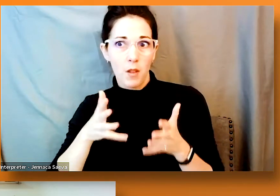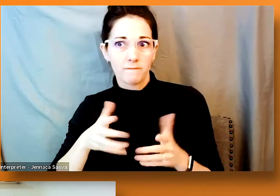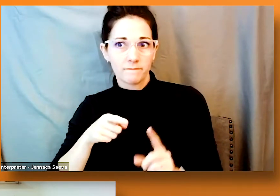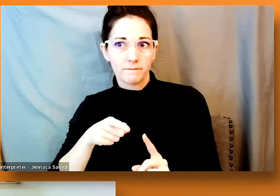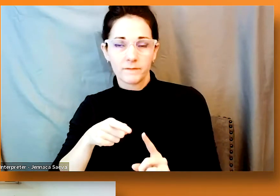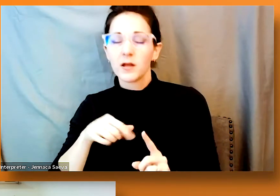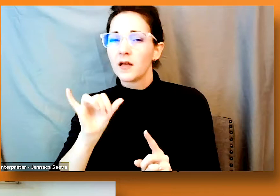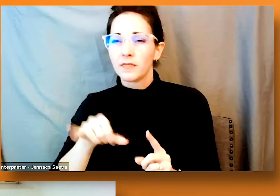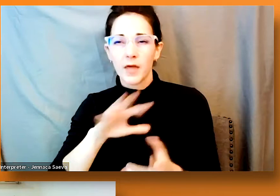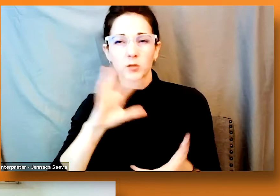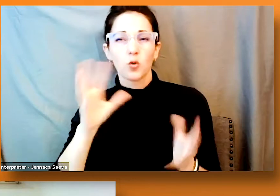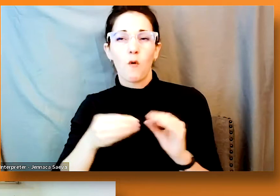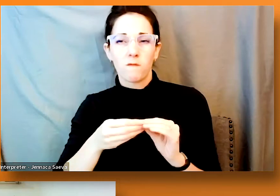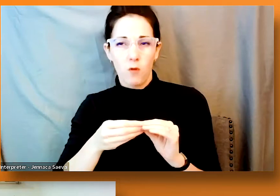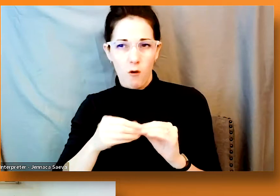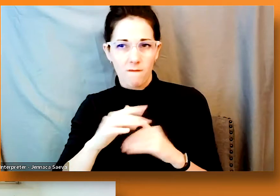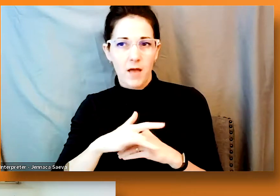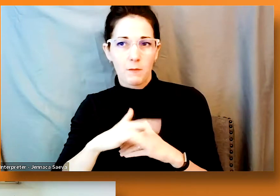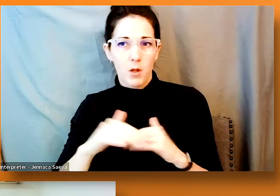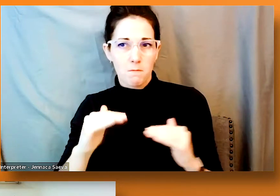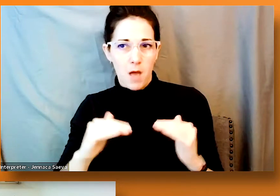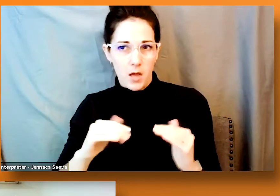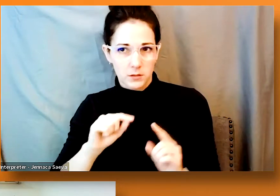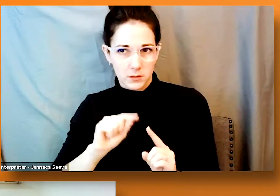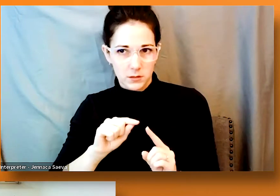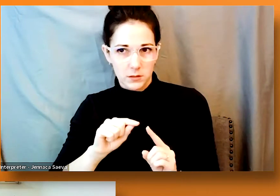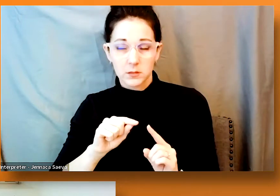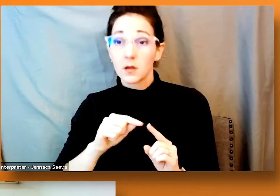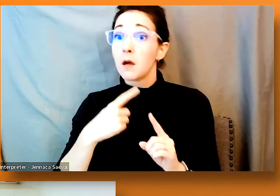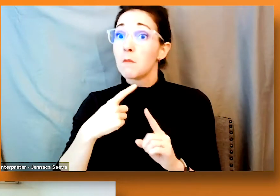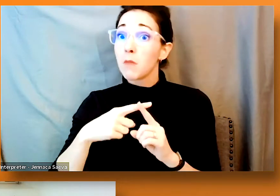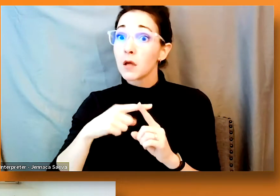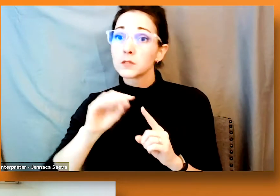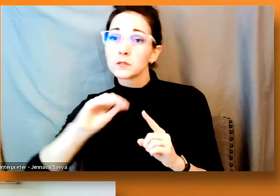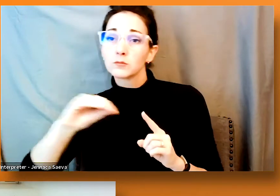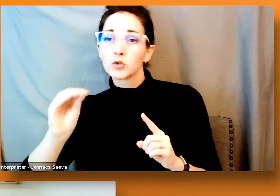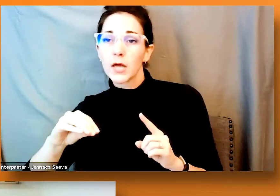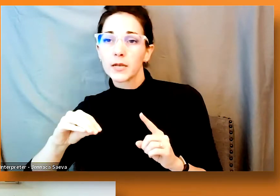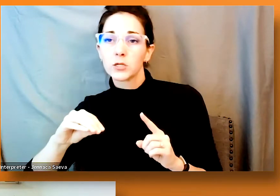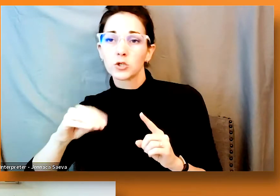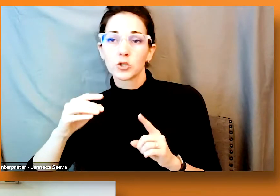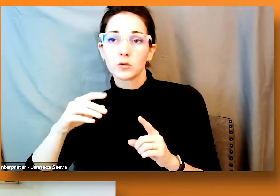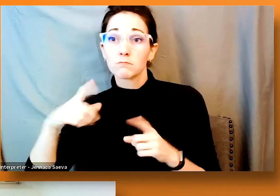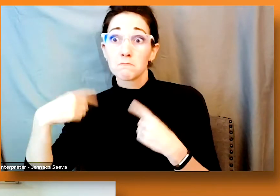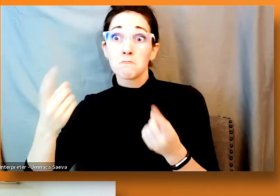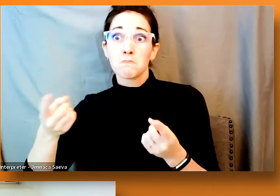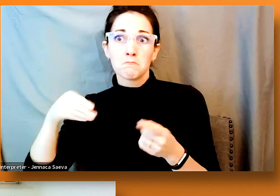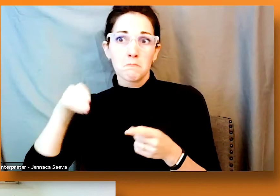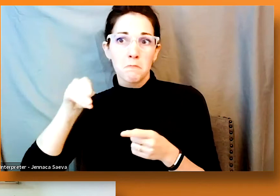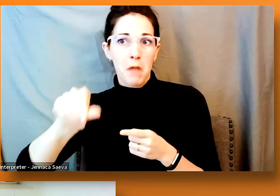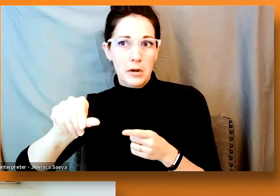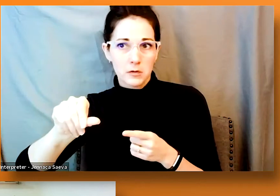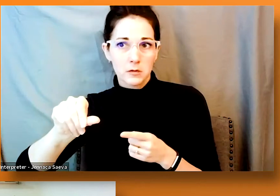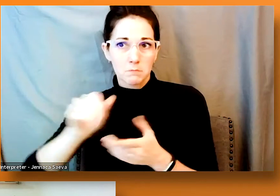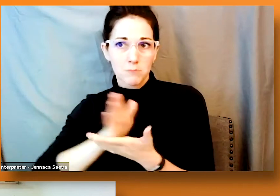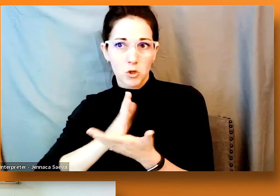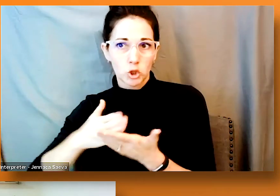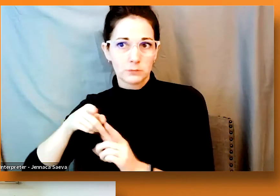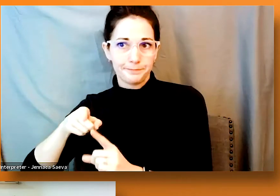That's your overall available balance and the percentage of the budget that's been spent.